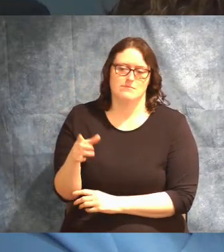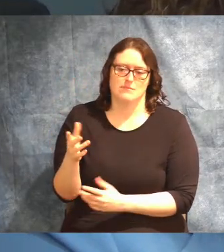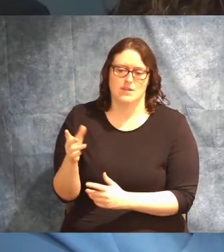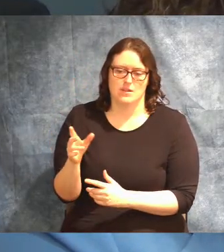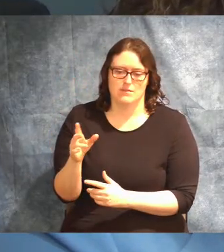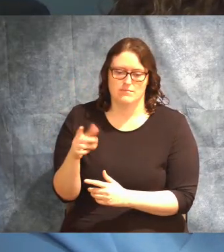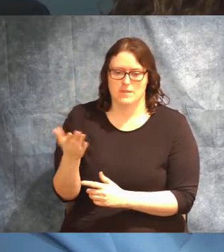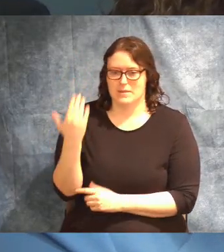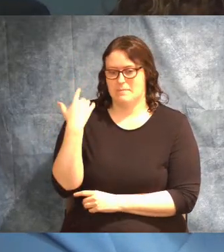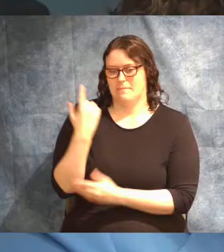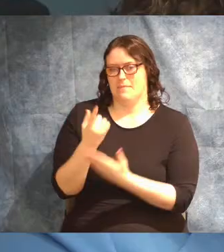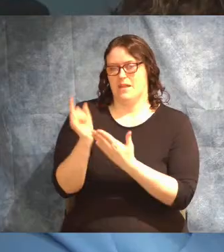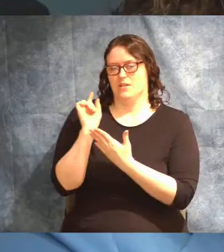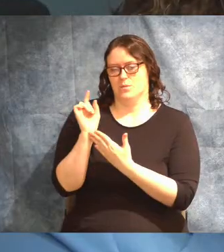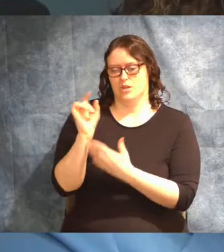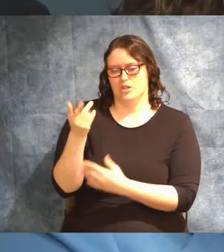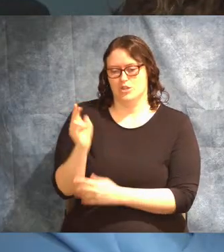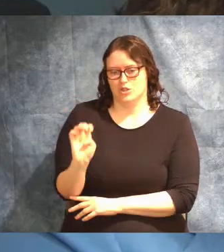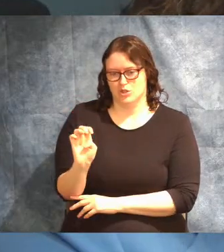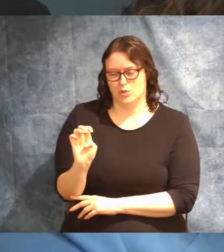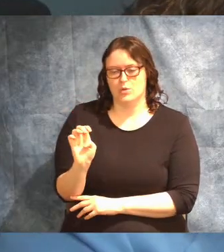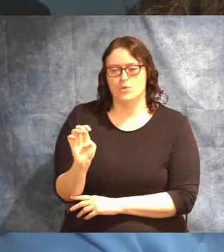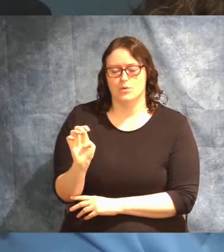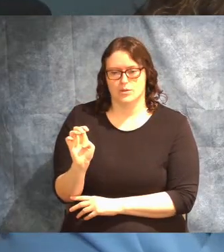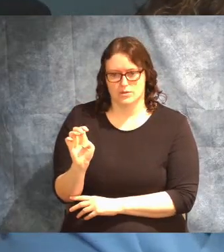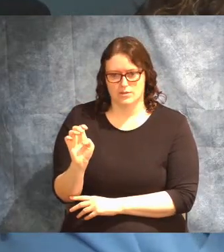past week and joined Commissioner Driehaus and